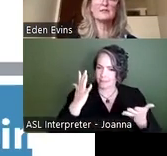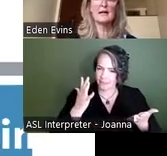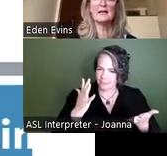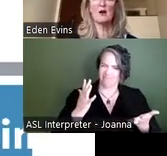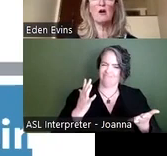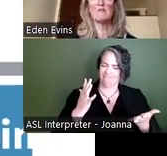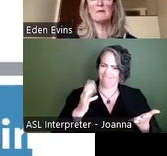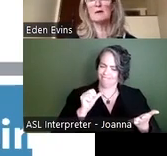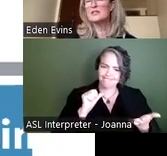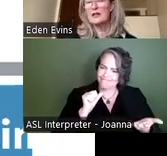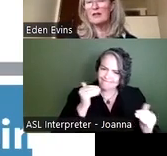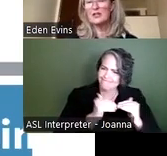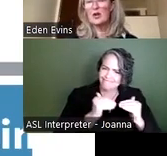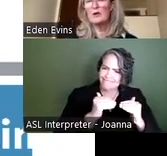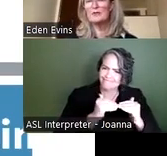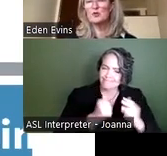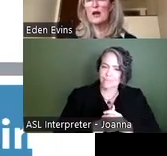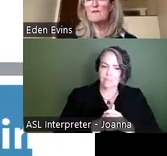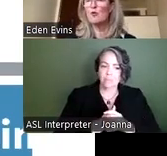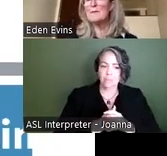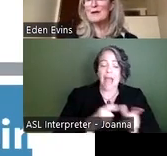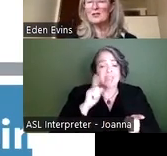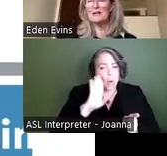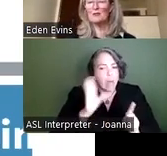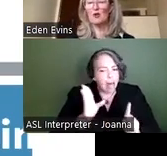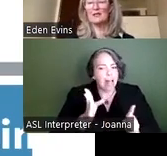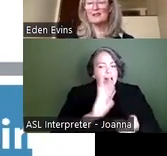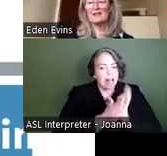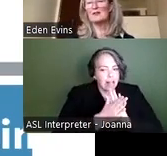and I take heart remembering a generation ago it was rare for women to be enrolled into clinical